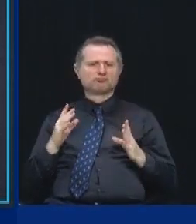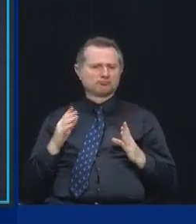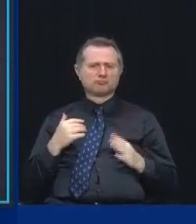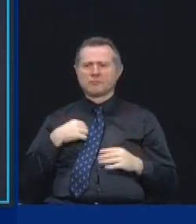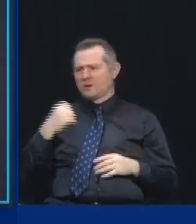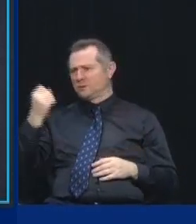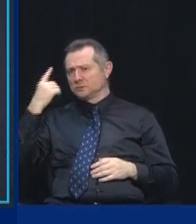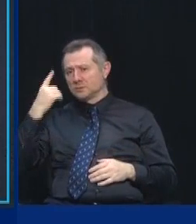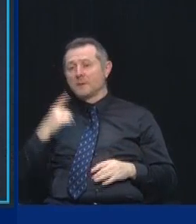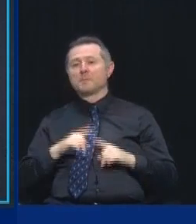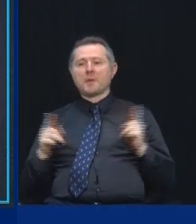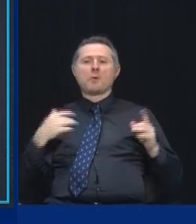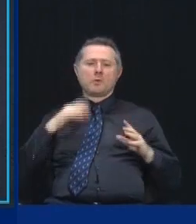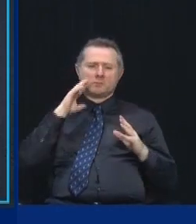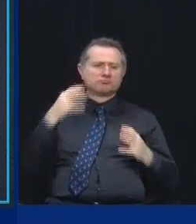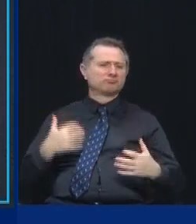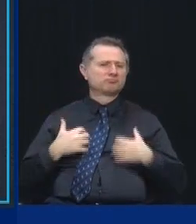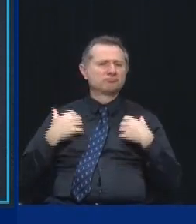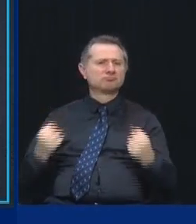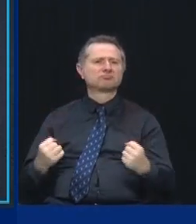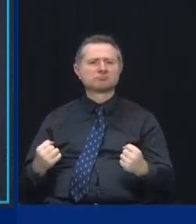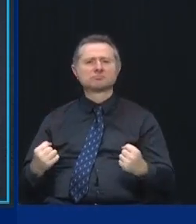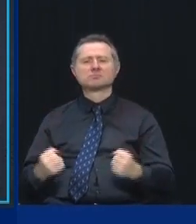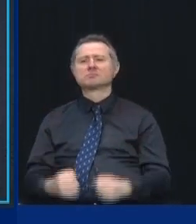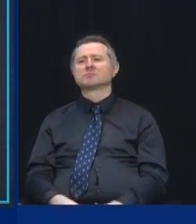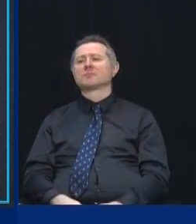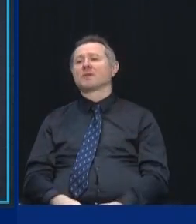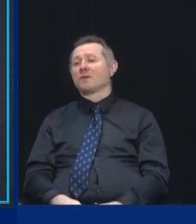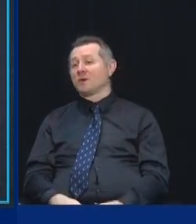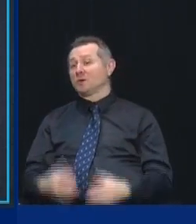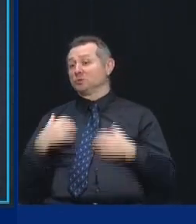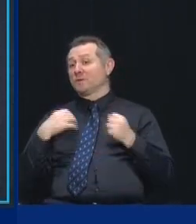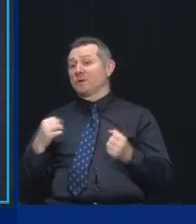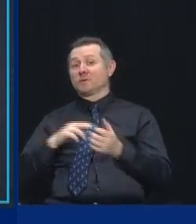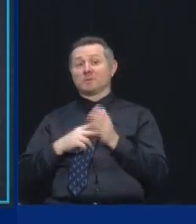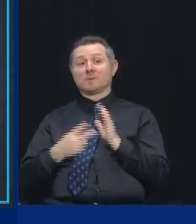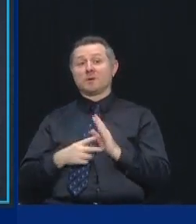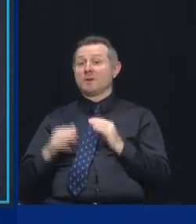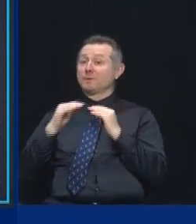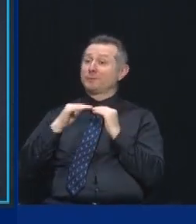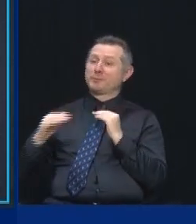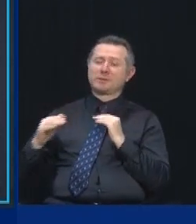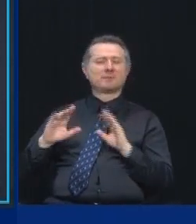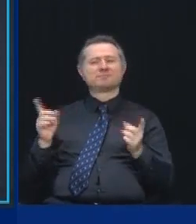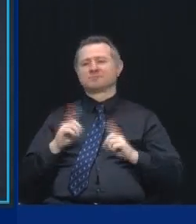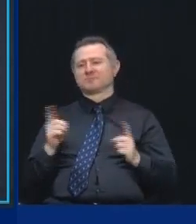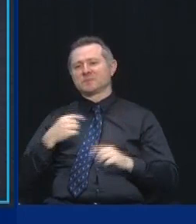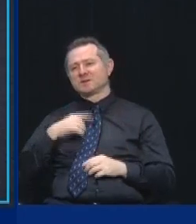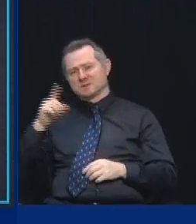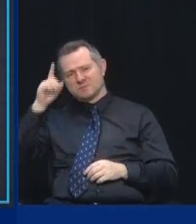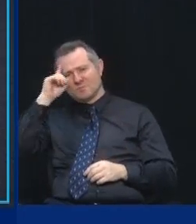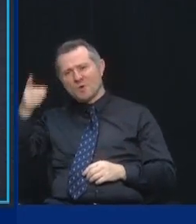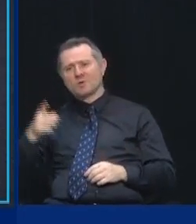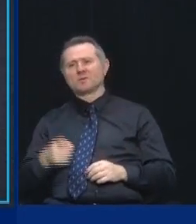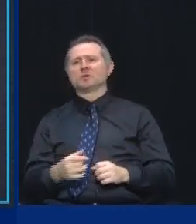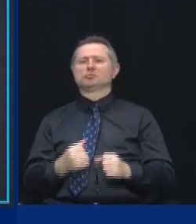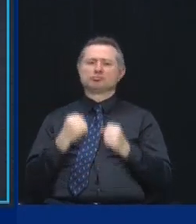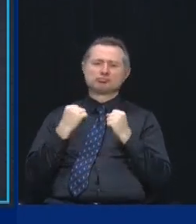YES. IT HURT. YES, THERE WAS PAIN. BUT WE'RE GOING TO GET UP.